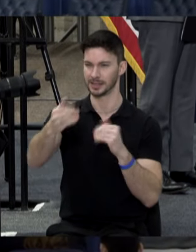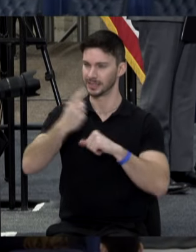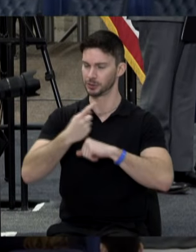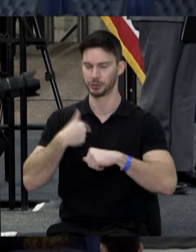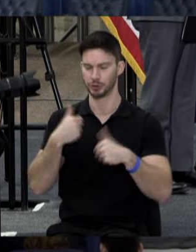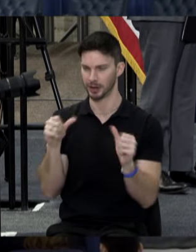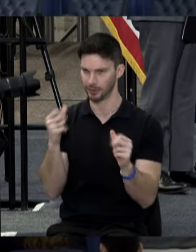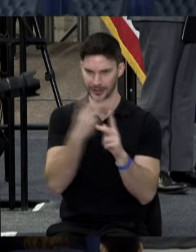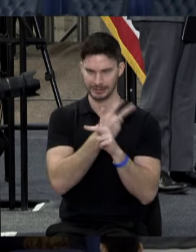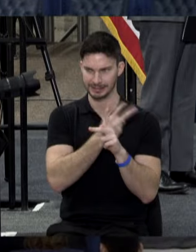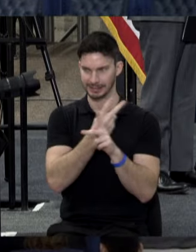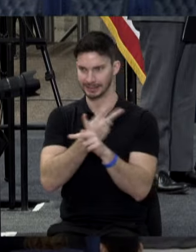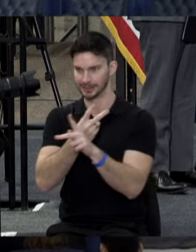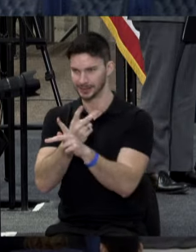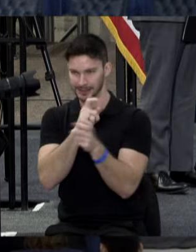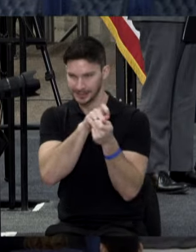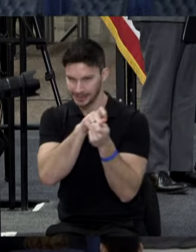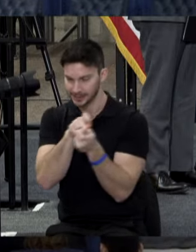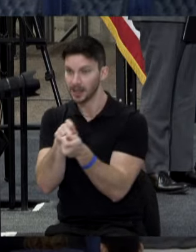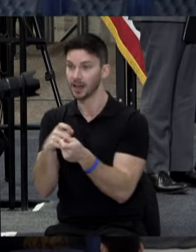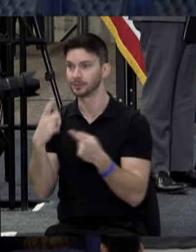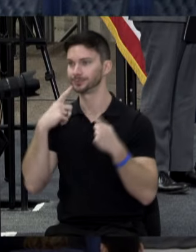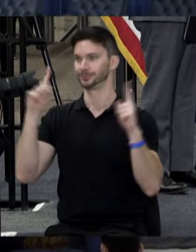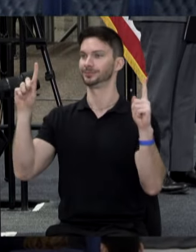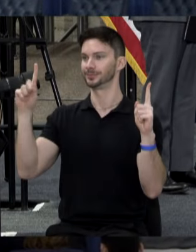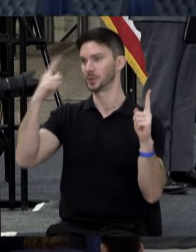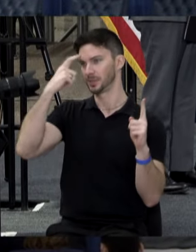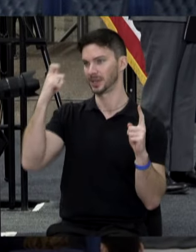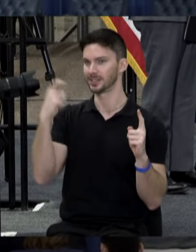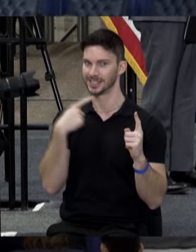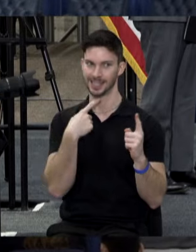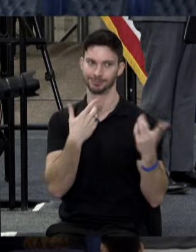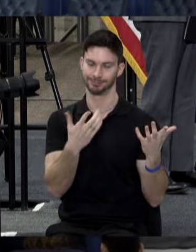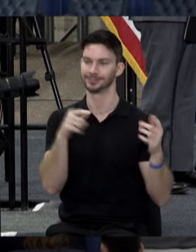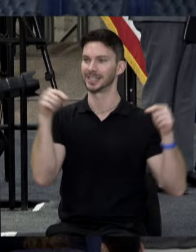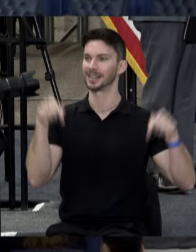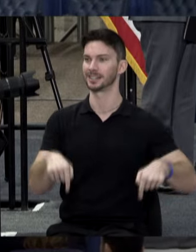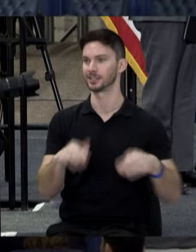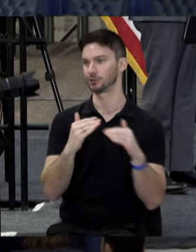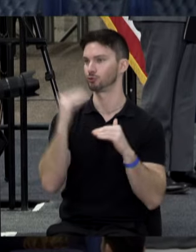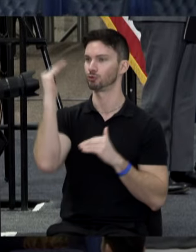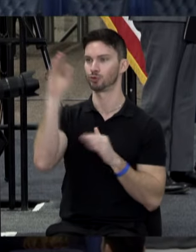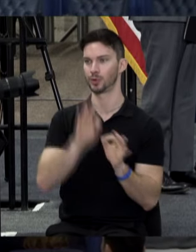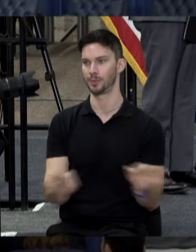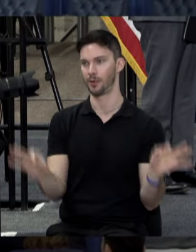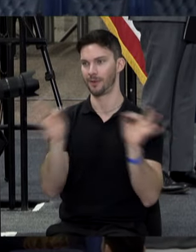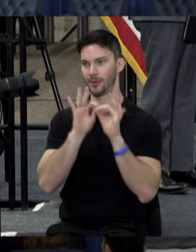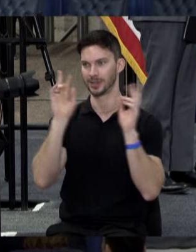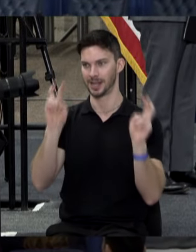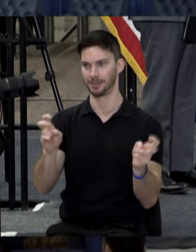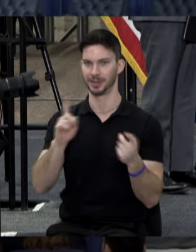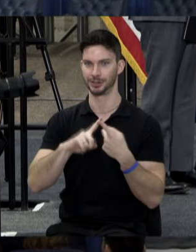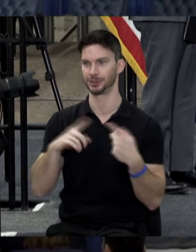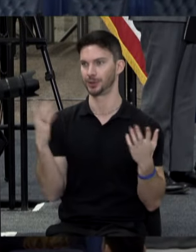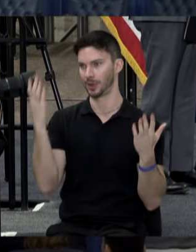but she did it because she said this is too important of a topic to miss. Barbara, we thank